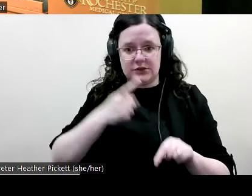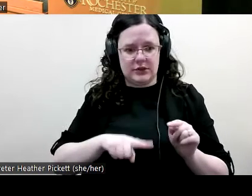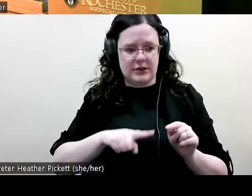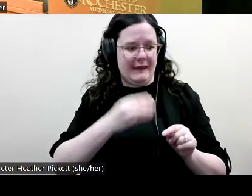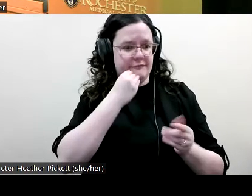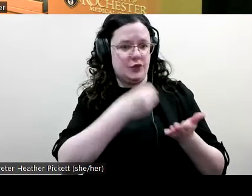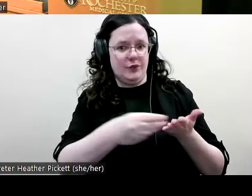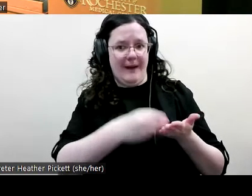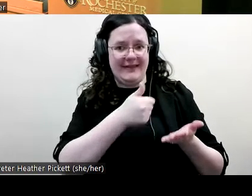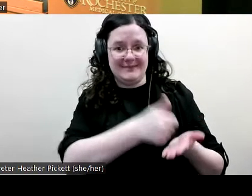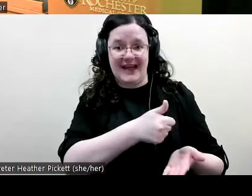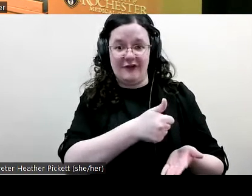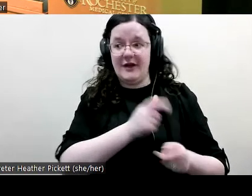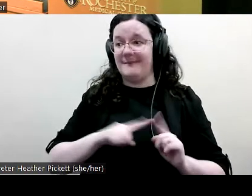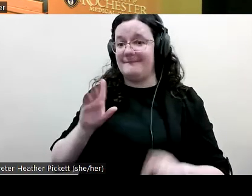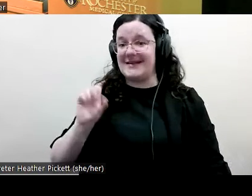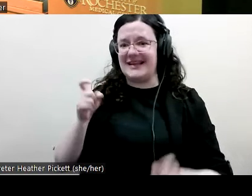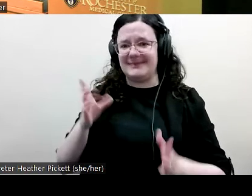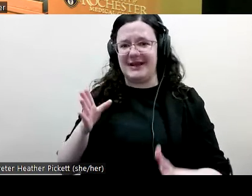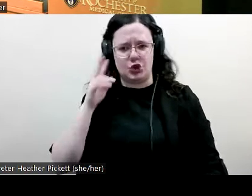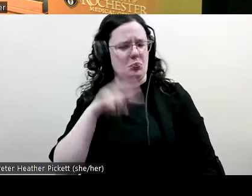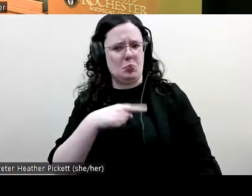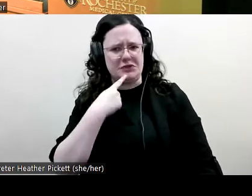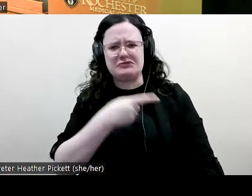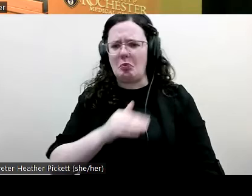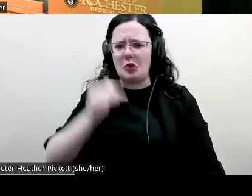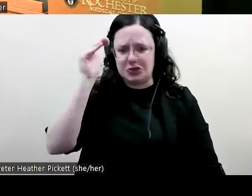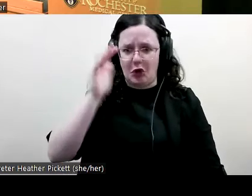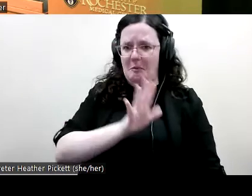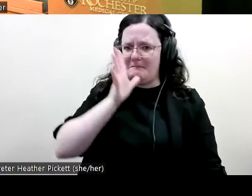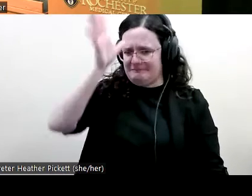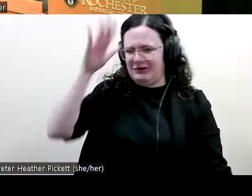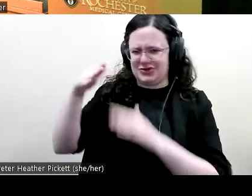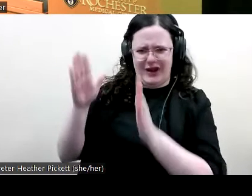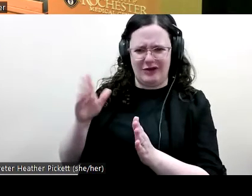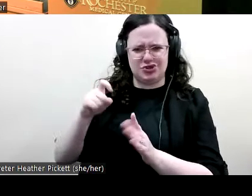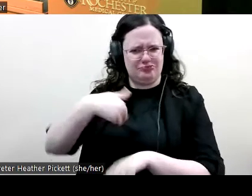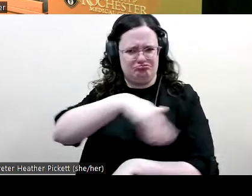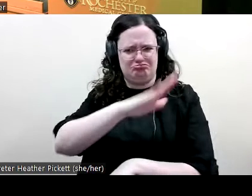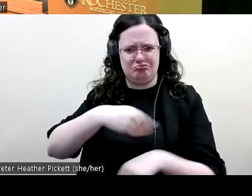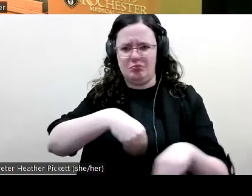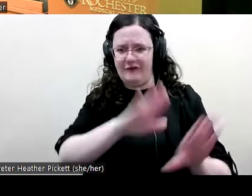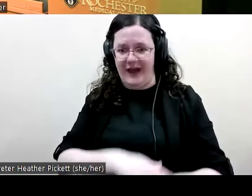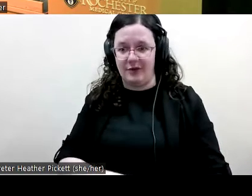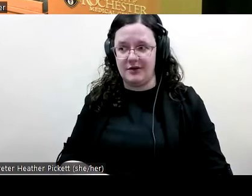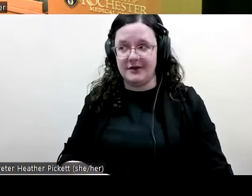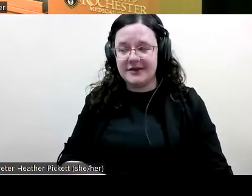your parents home um just because you're over 18 doesn't mean that you can take care of yourself